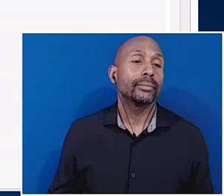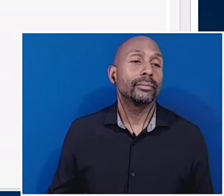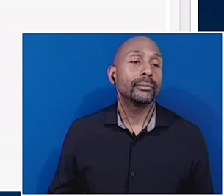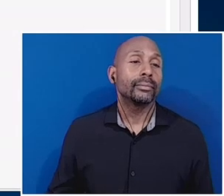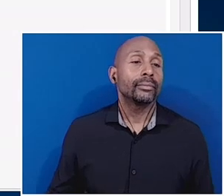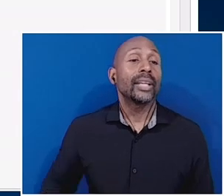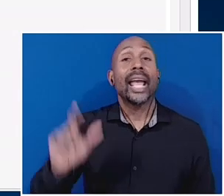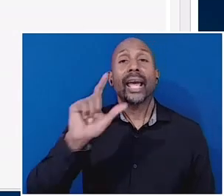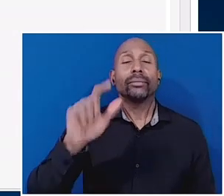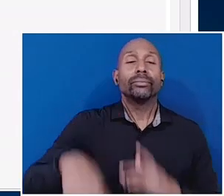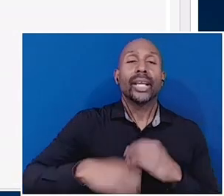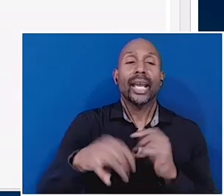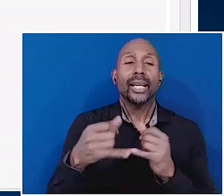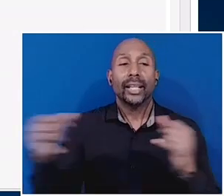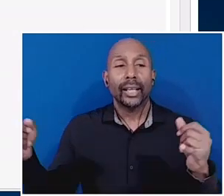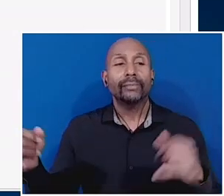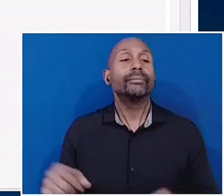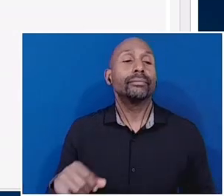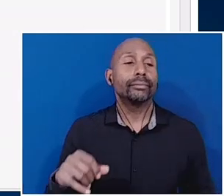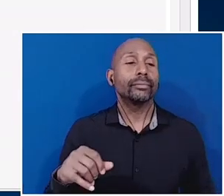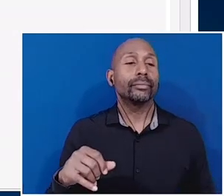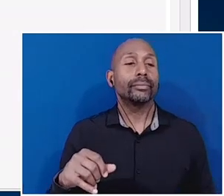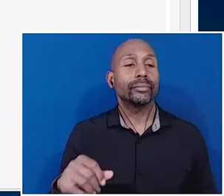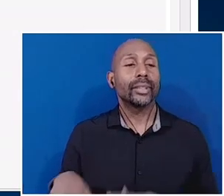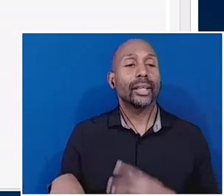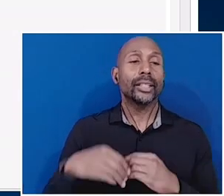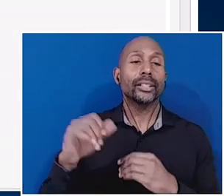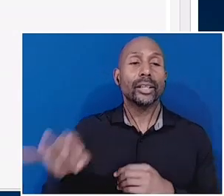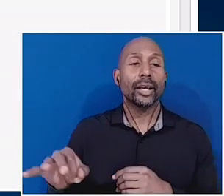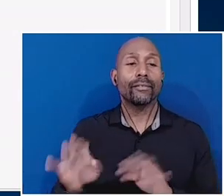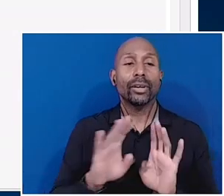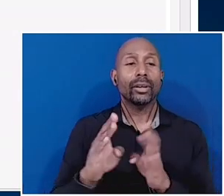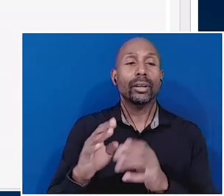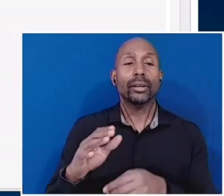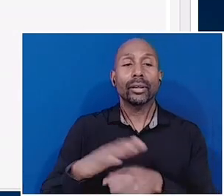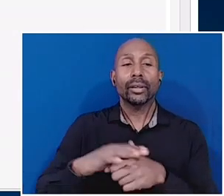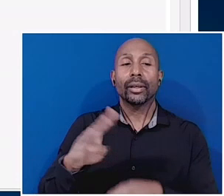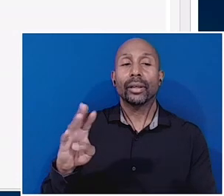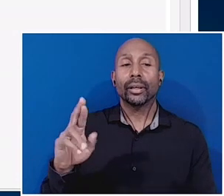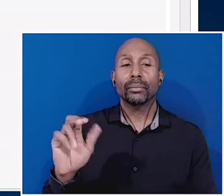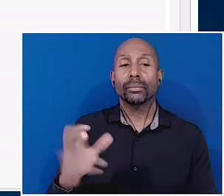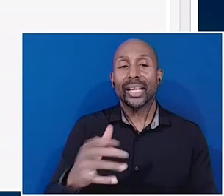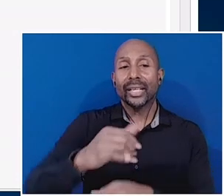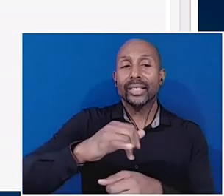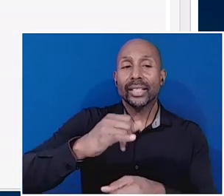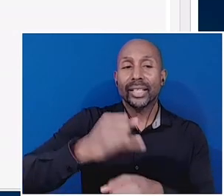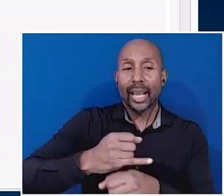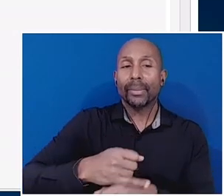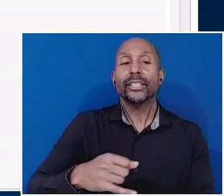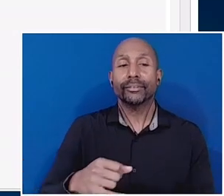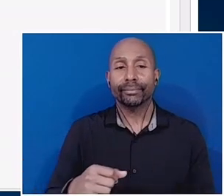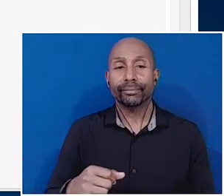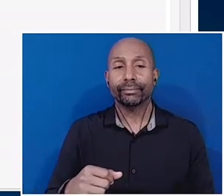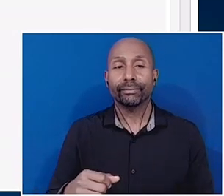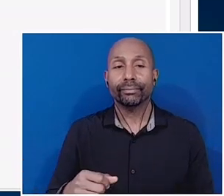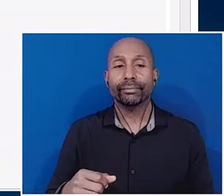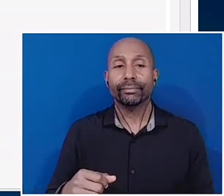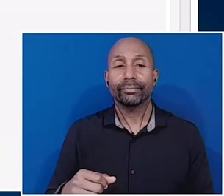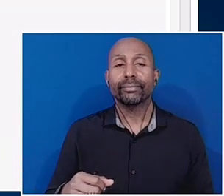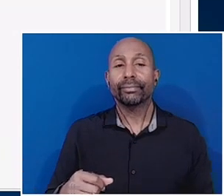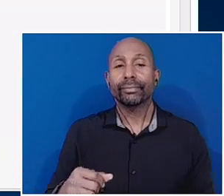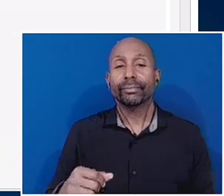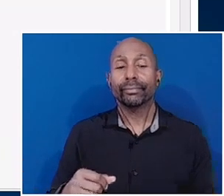campuses as defined in 600.2 And (m), we